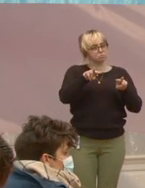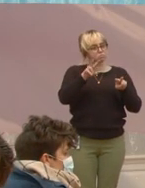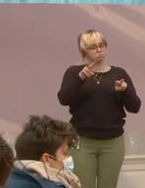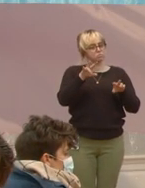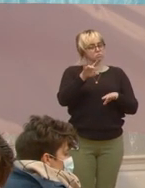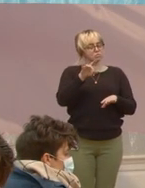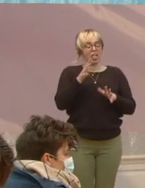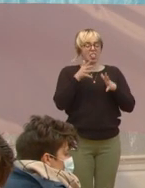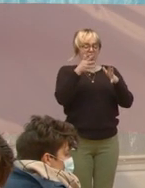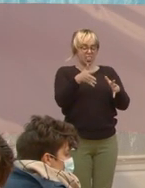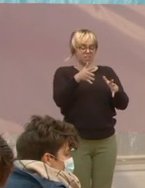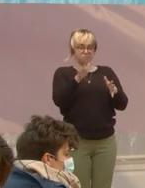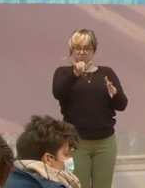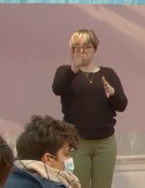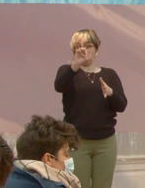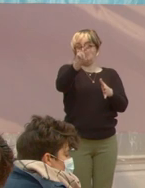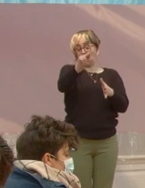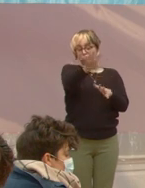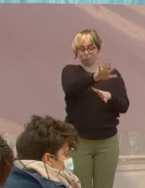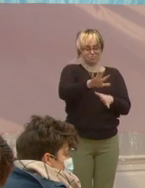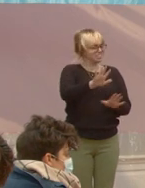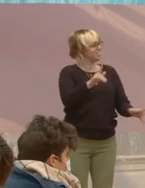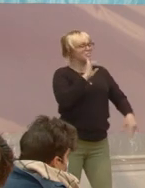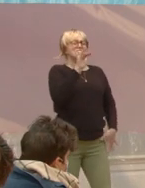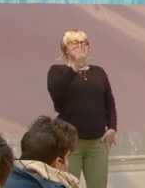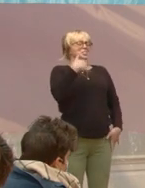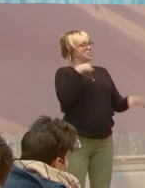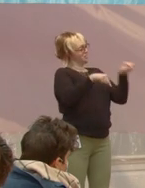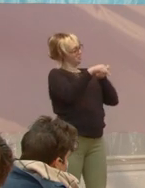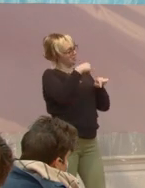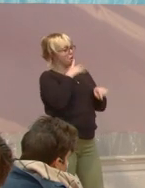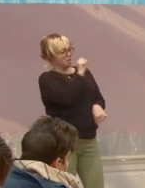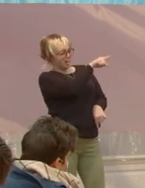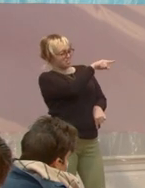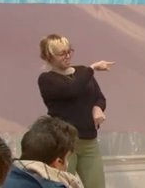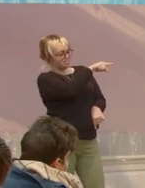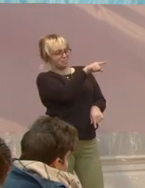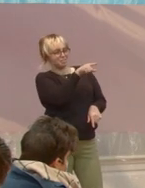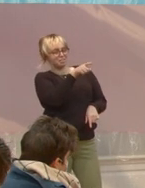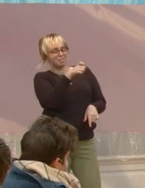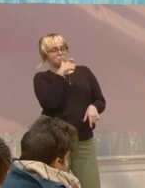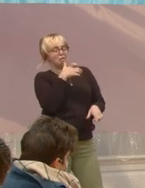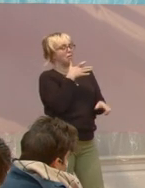leaving a mark, I want to come back to the question about this not wanting to be an interventional because I just